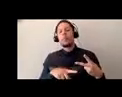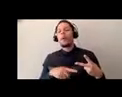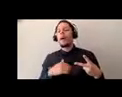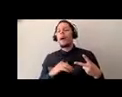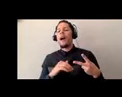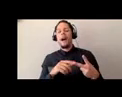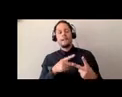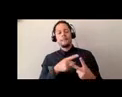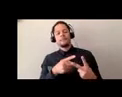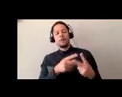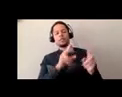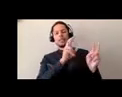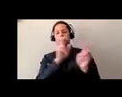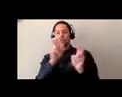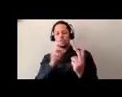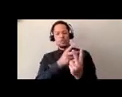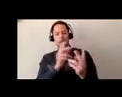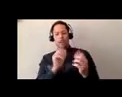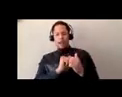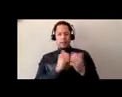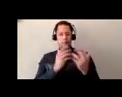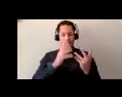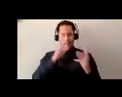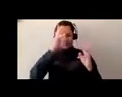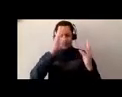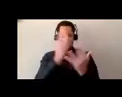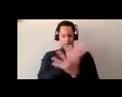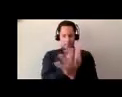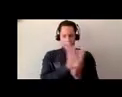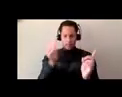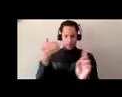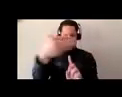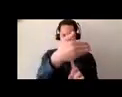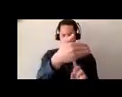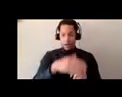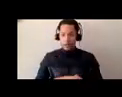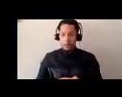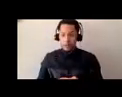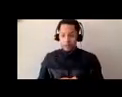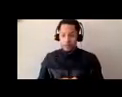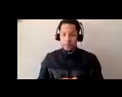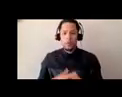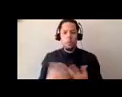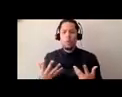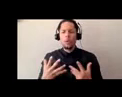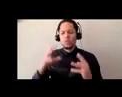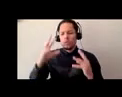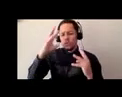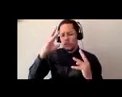you know, mentioned But what kind of mind sets or connections